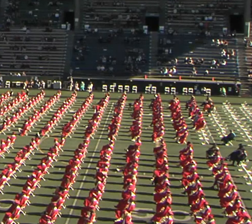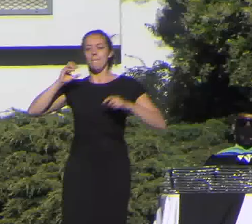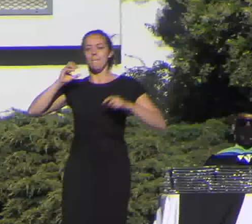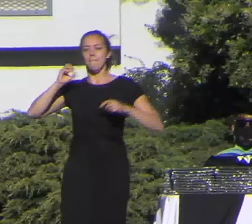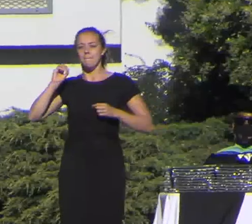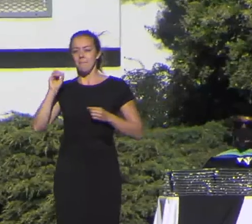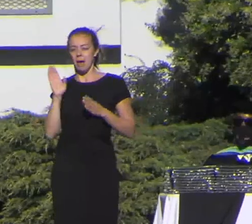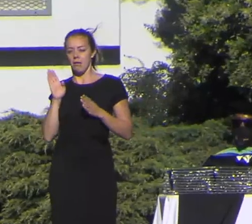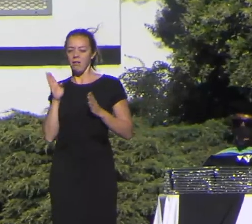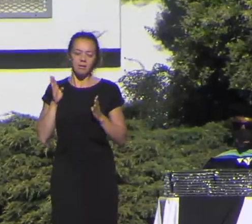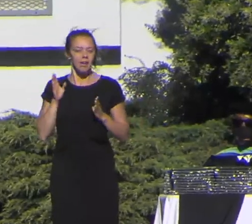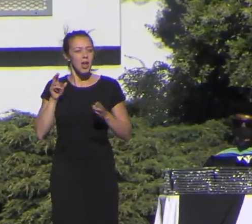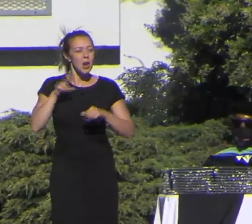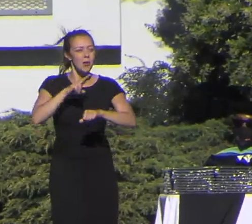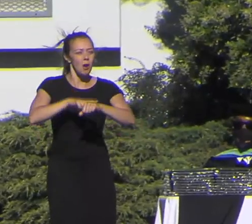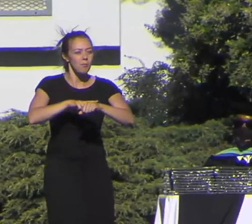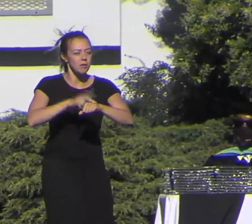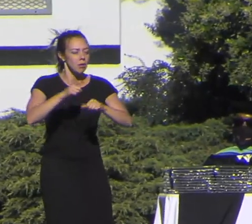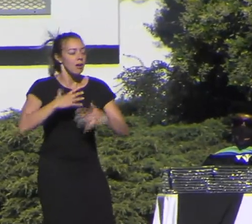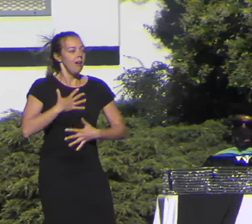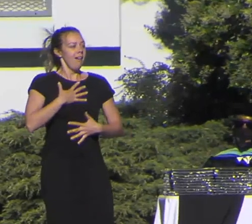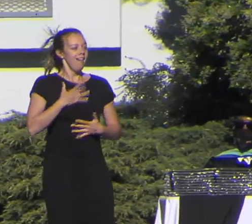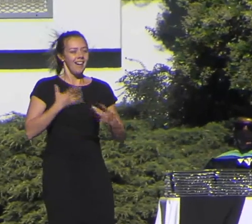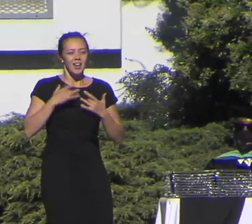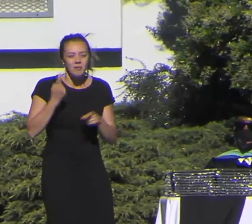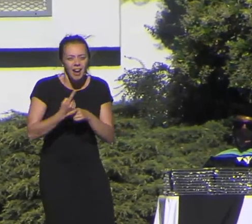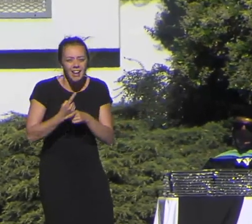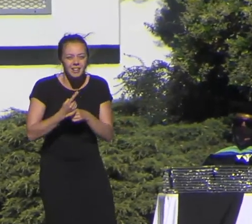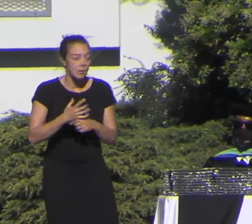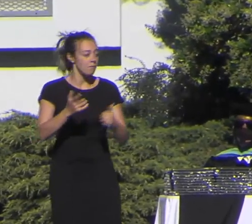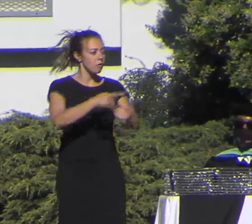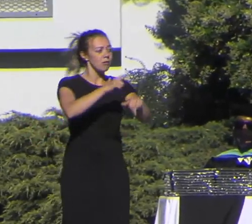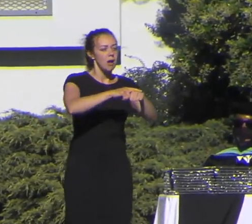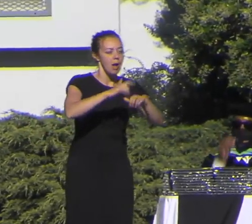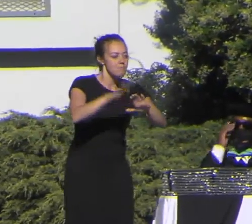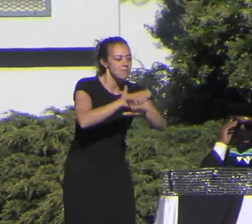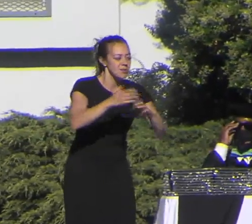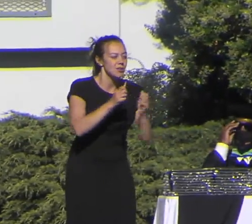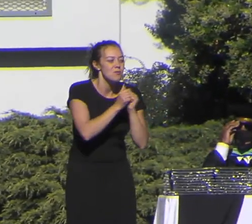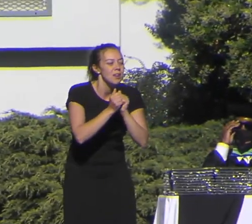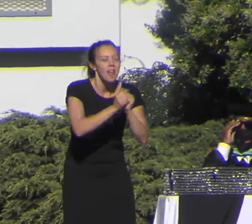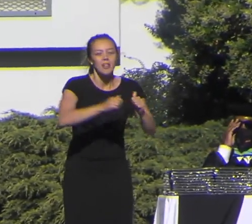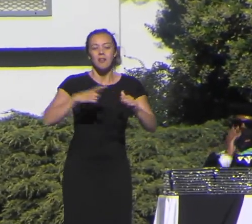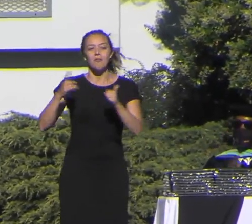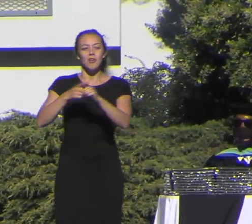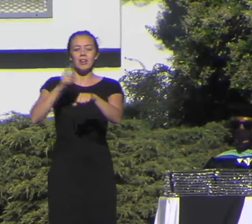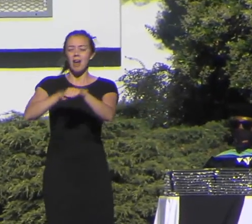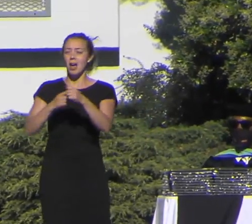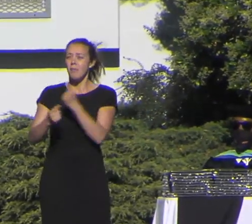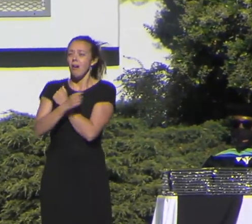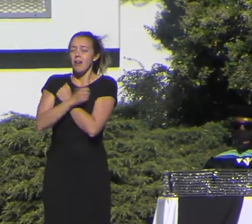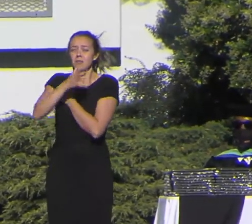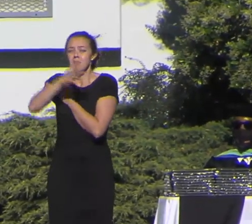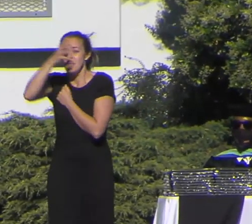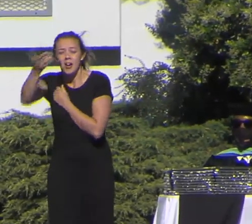The joy of making music with a classmate. The first time you got to hug your grandparents. That first game back on the field.